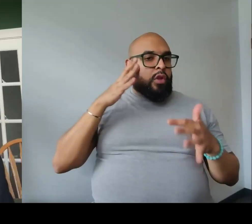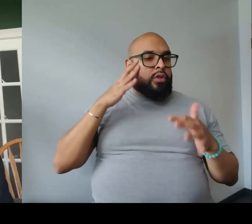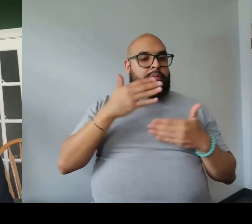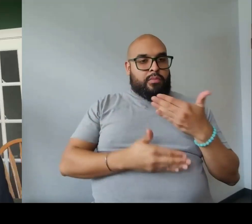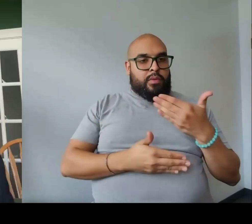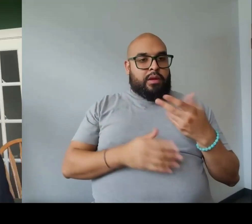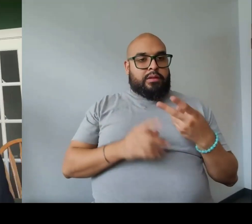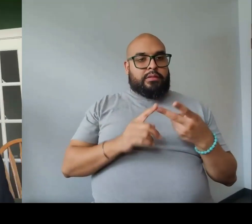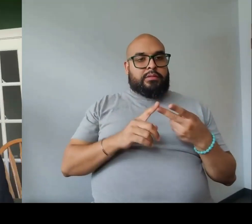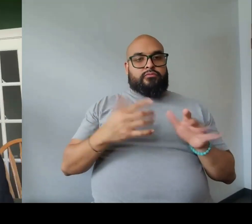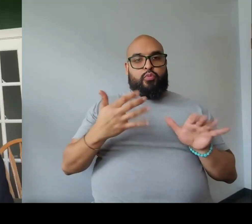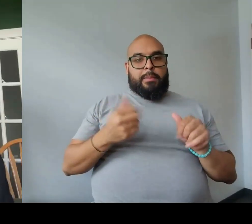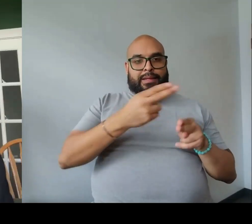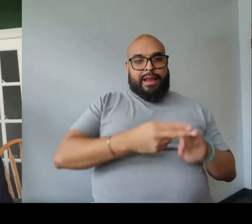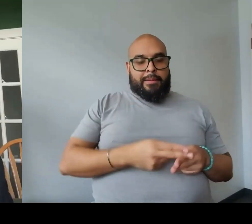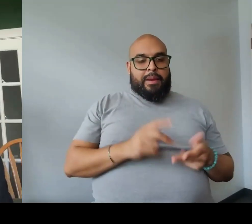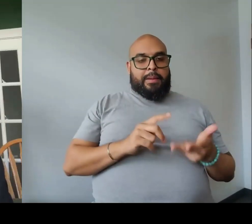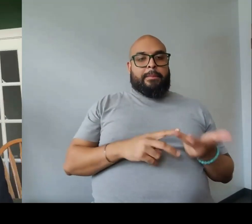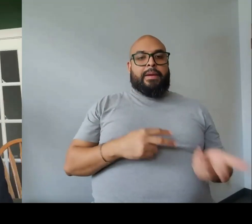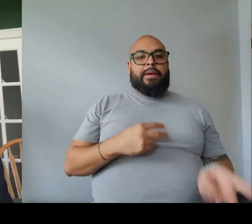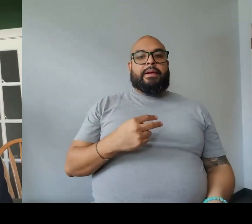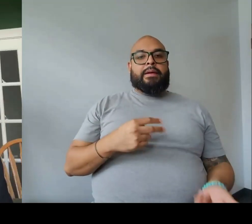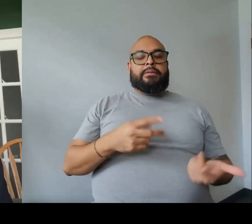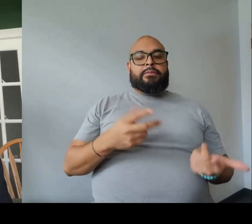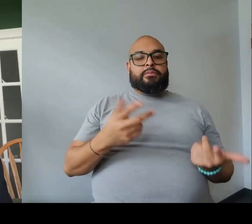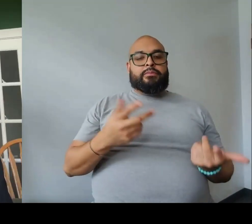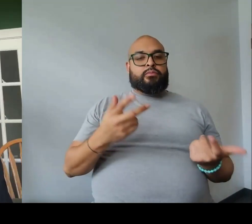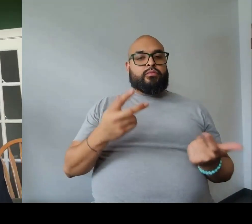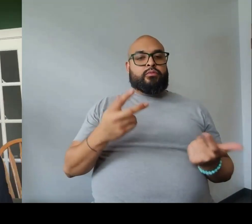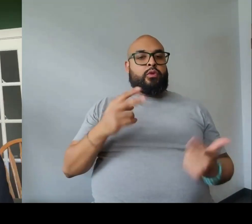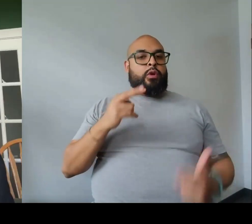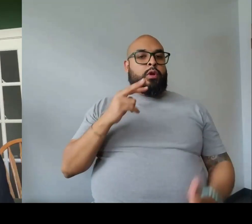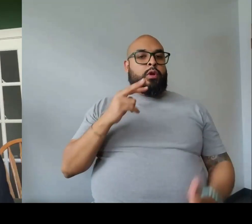verbal memory have been shown to help discriminate LD versus low achievement groups.